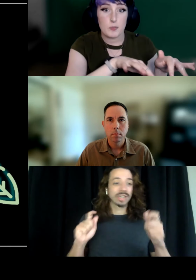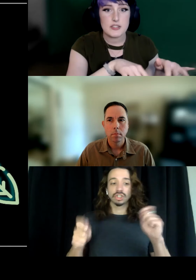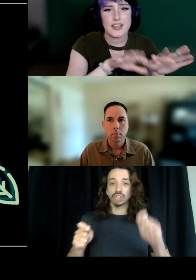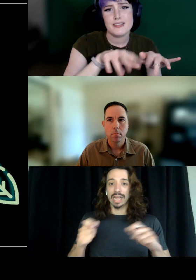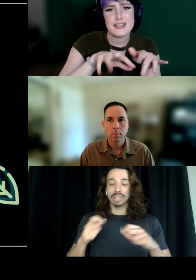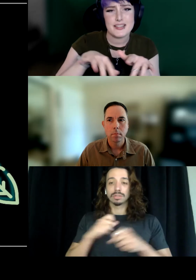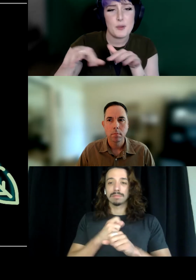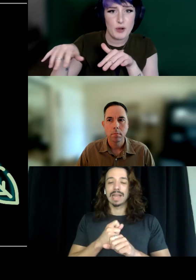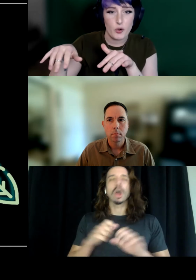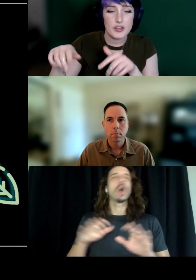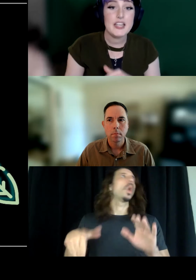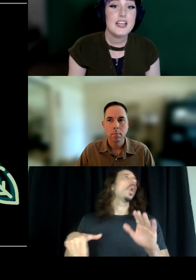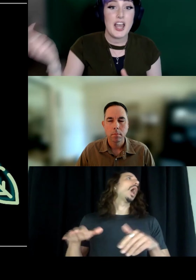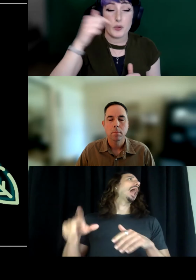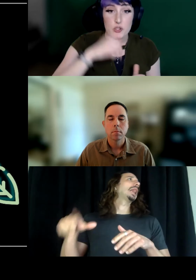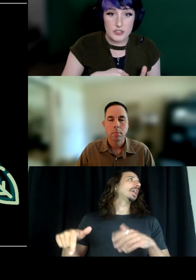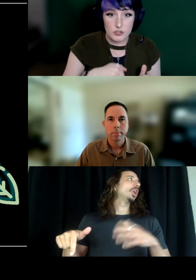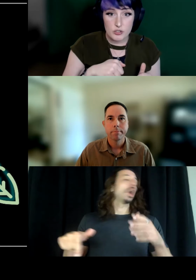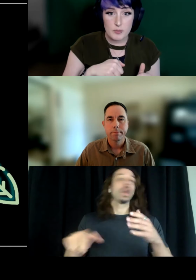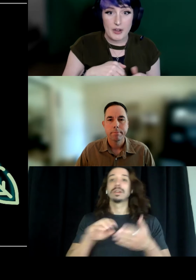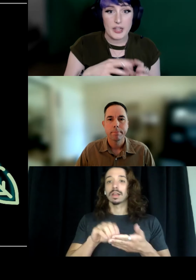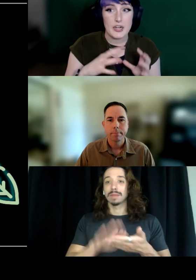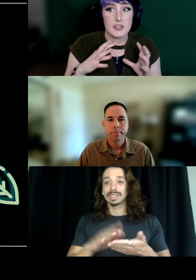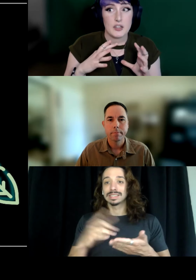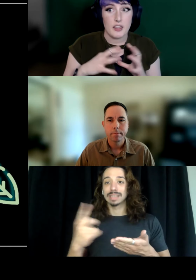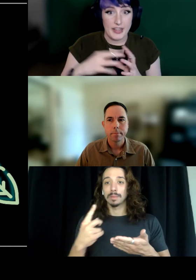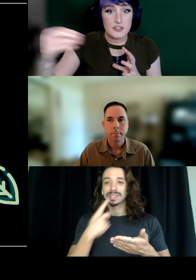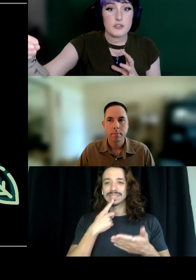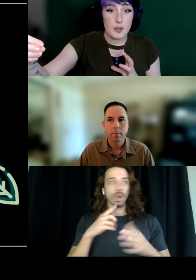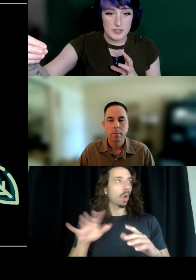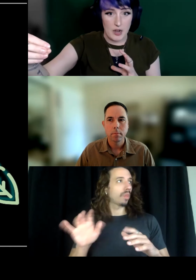someone said this isn't a priority? And when you get sued about it, that stuff comes out